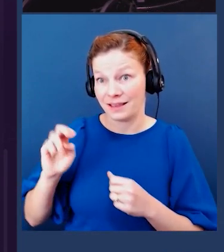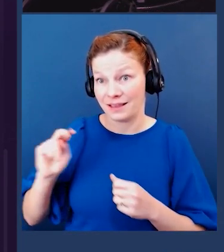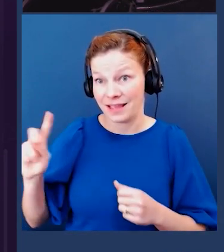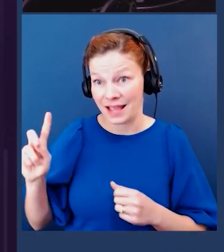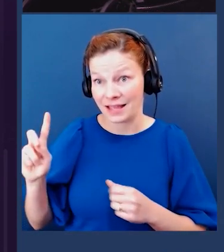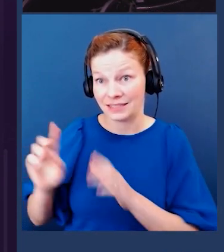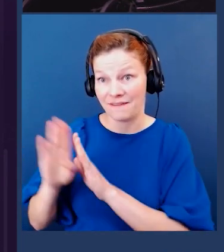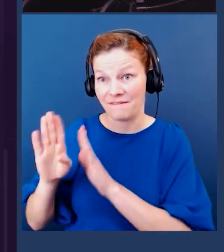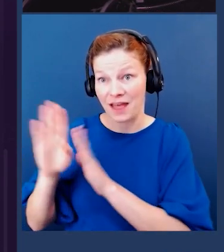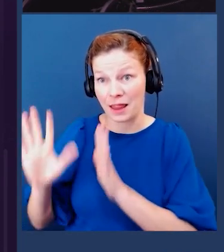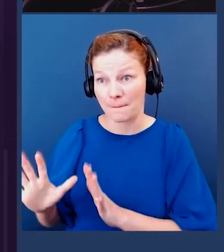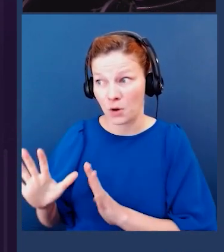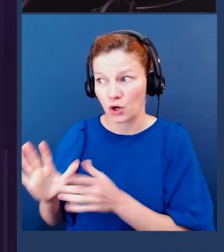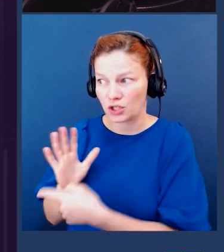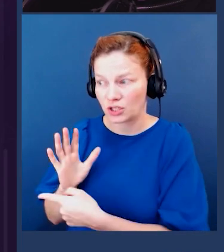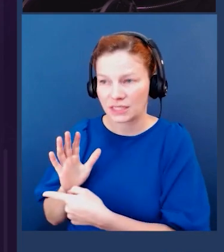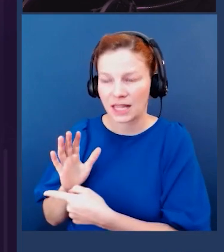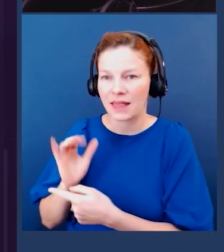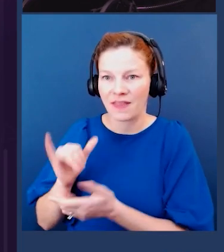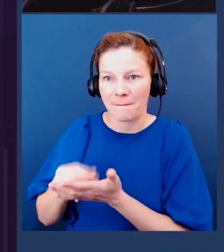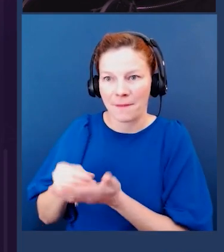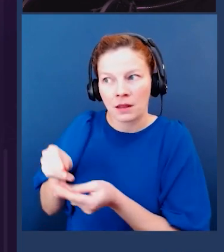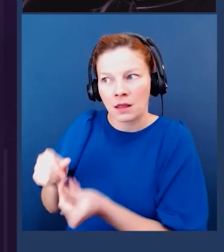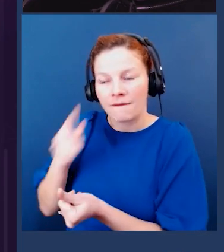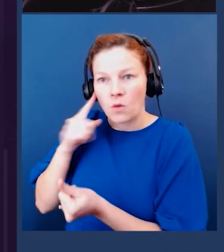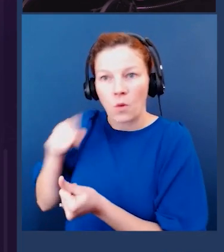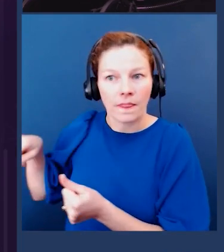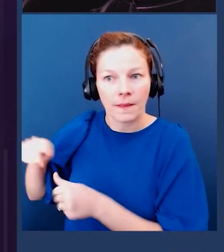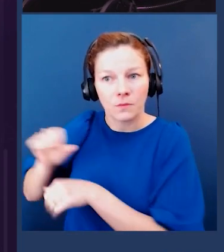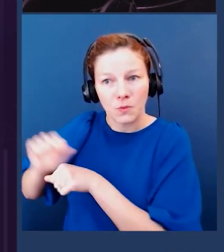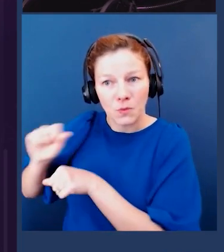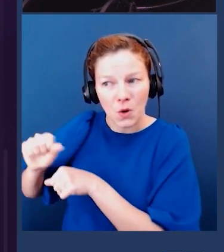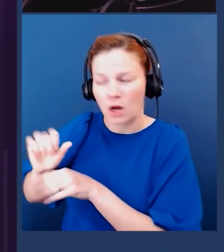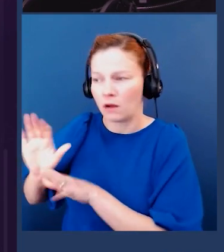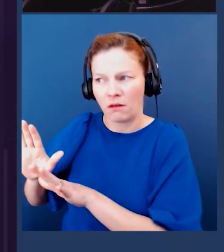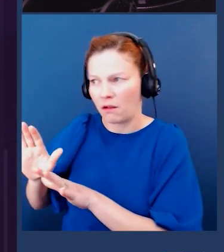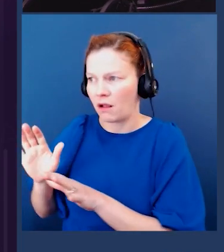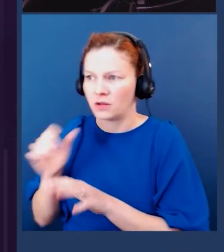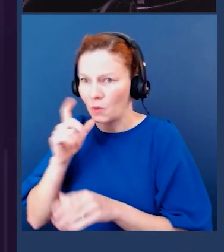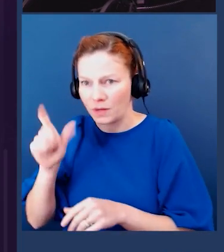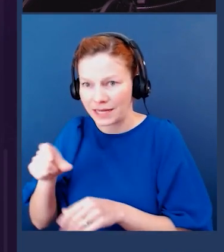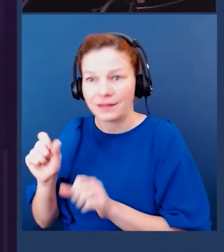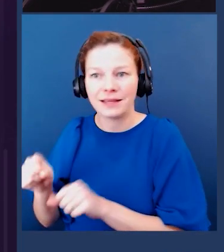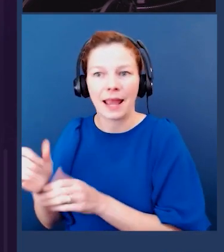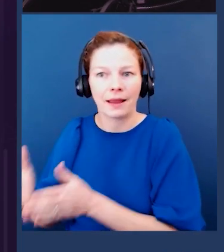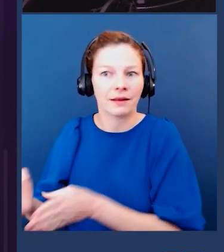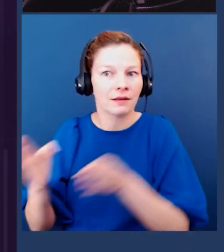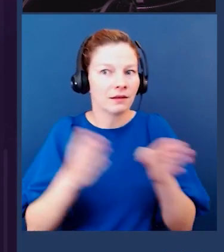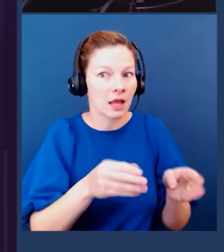So that's kind of, yeah, that's kind of it. So hopefully someone has a quick question or no,